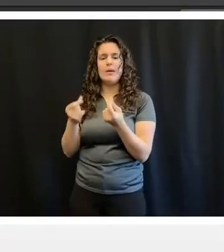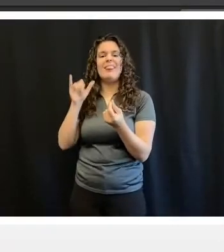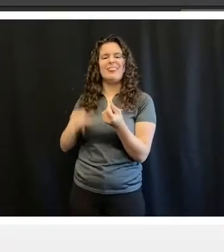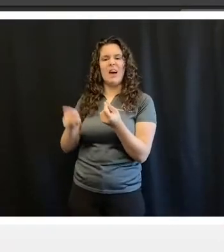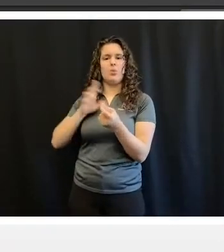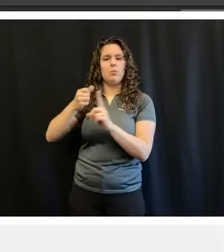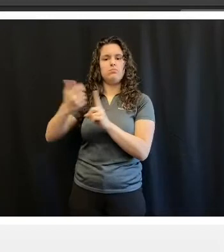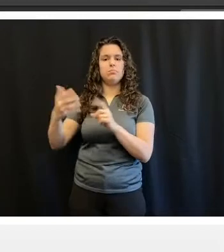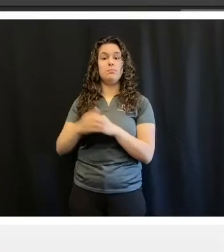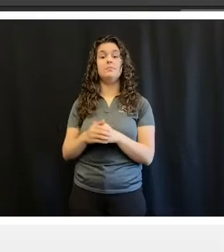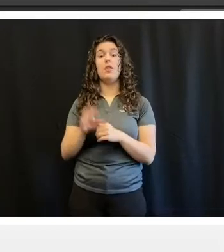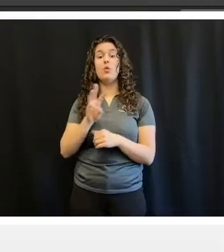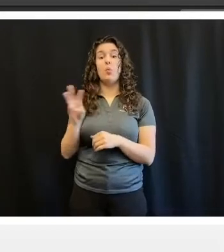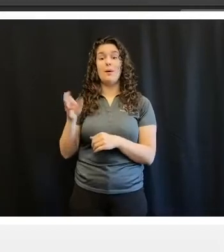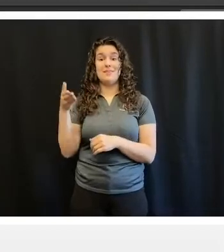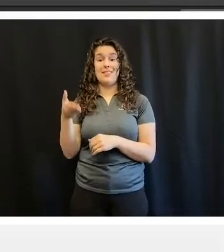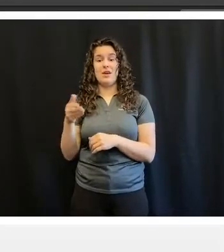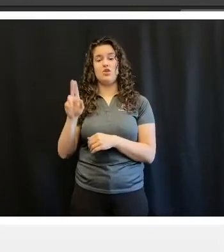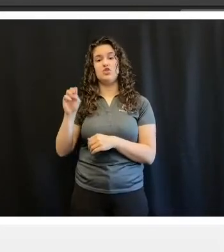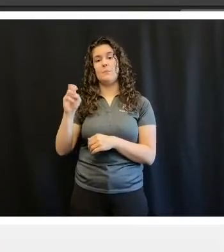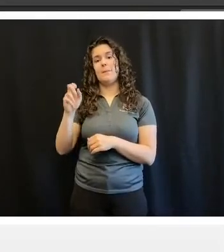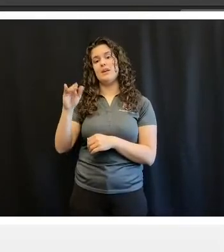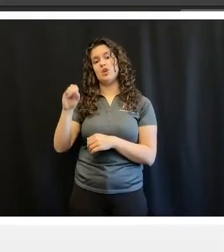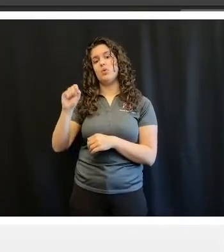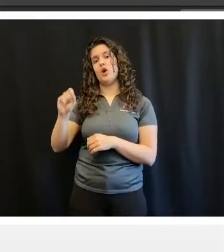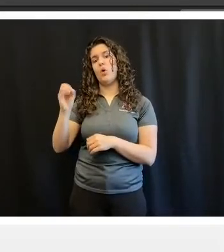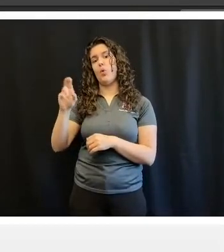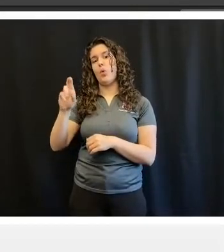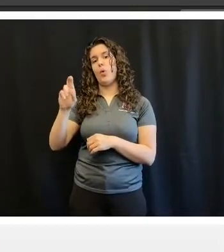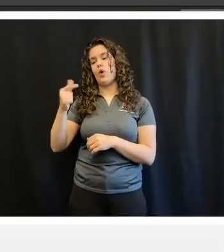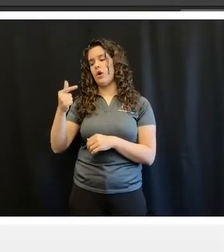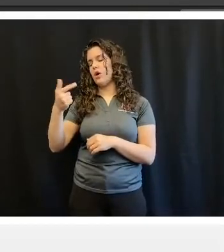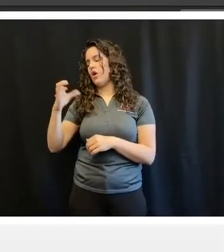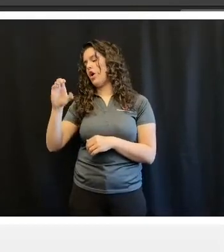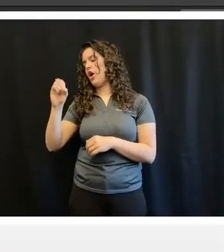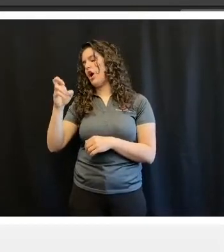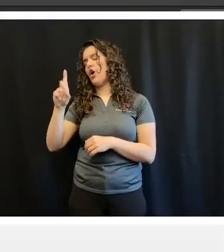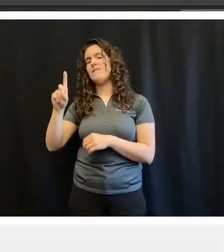the UNESCO.org/covid19/educationalresponses website.